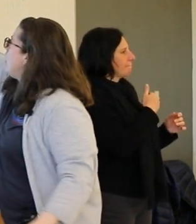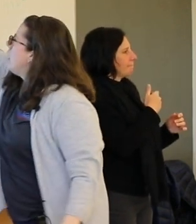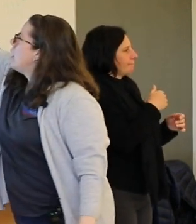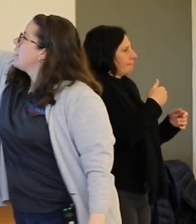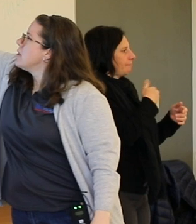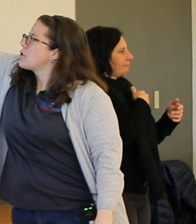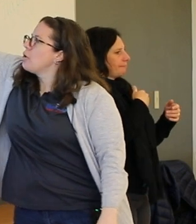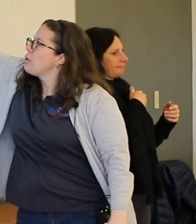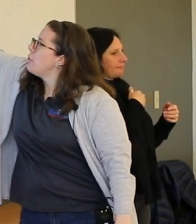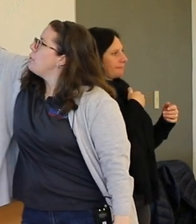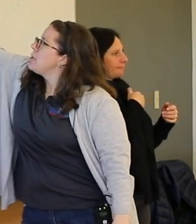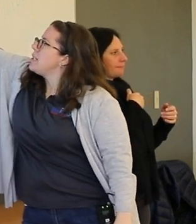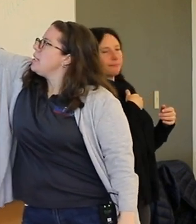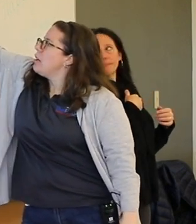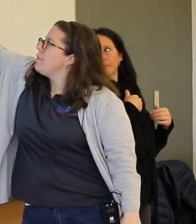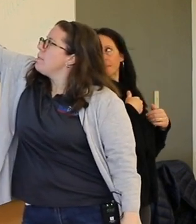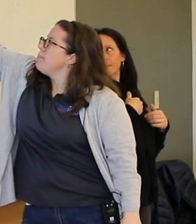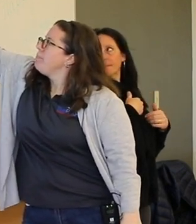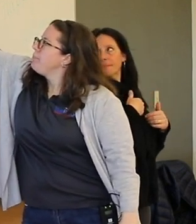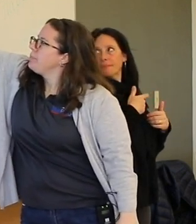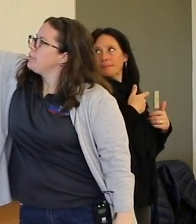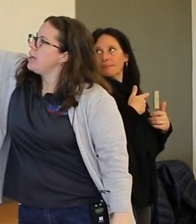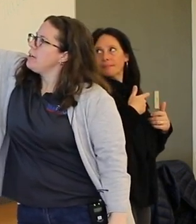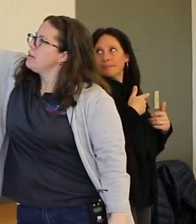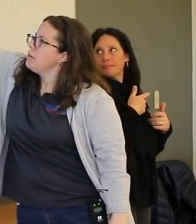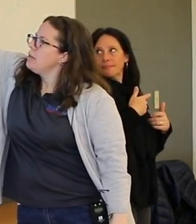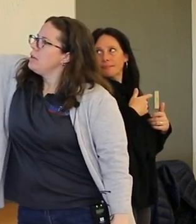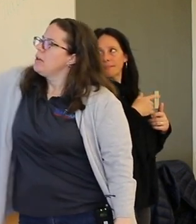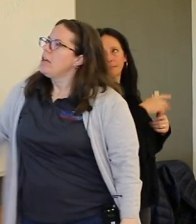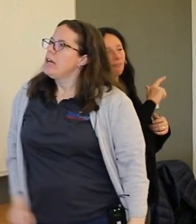And I can scroll through to see all of them. Okay.